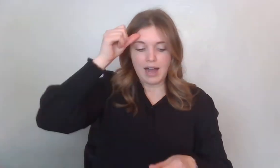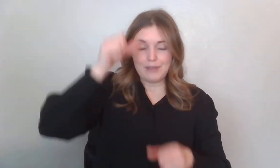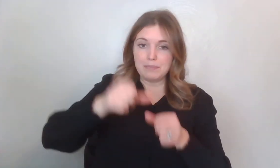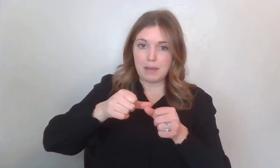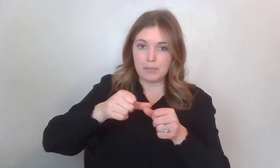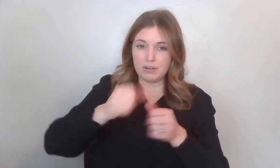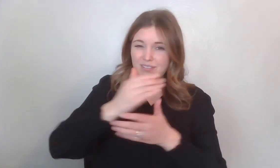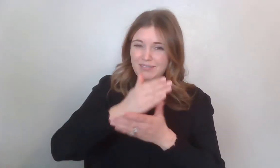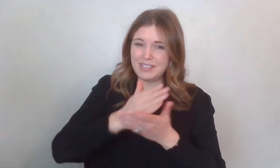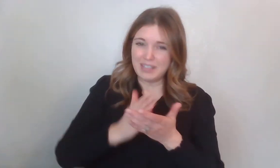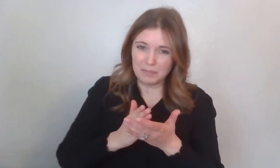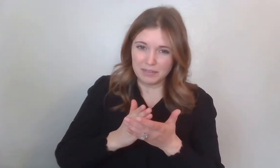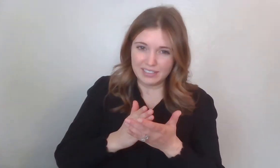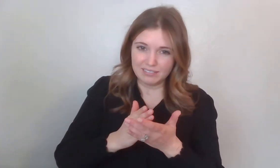I REMEMBER SOME of it.